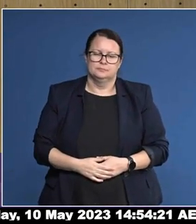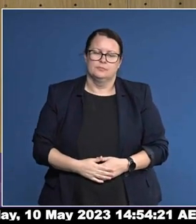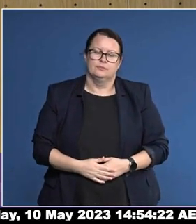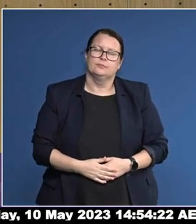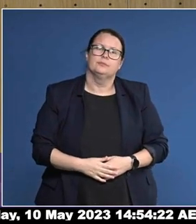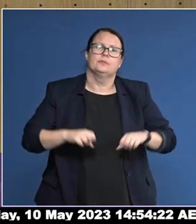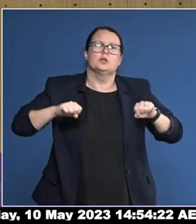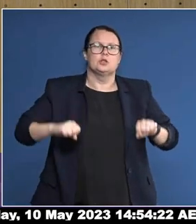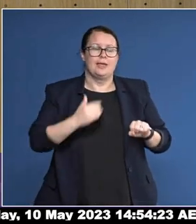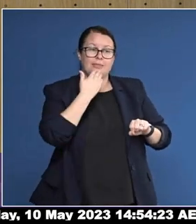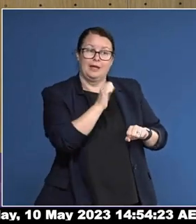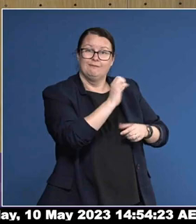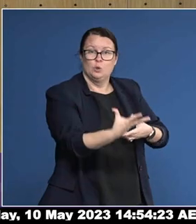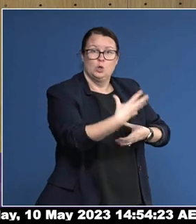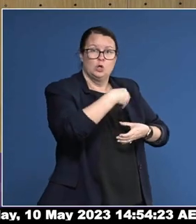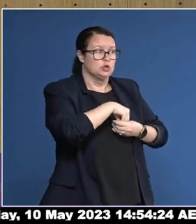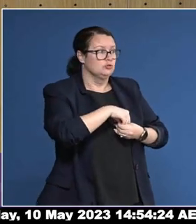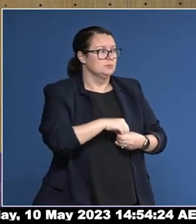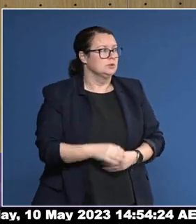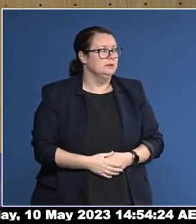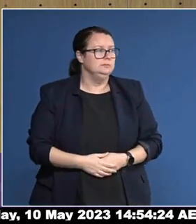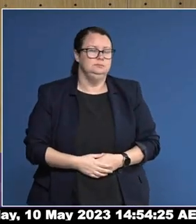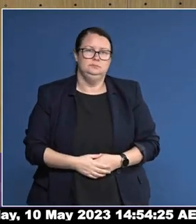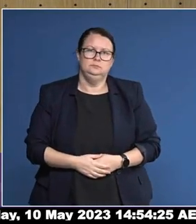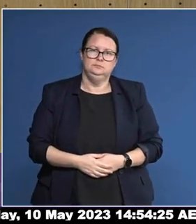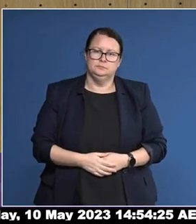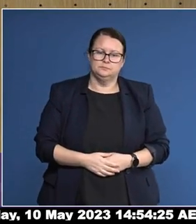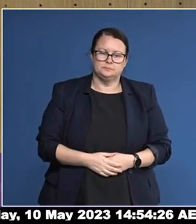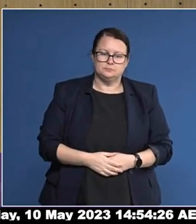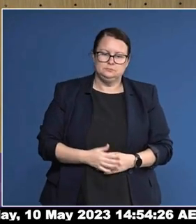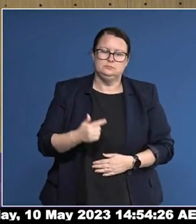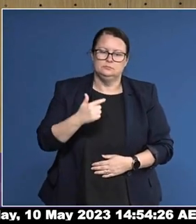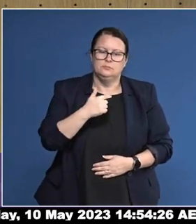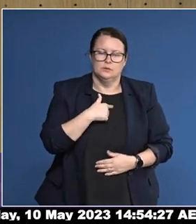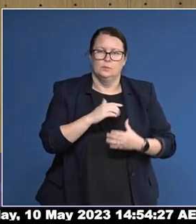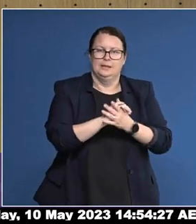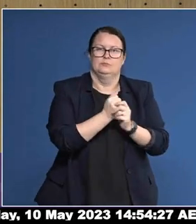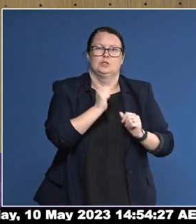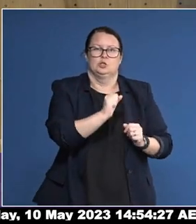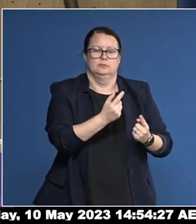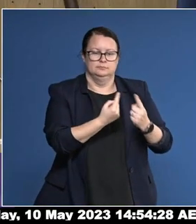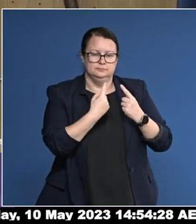We appreciate the information you've given us. Parties with leave to appear.